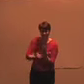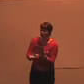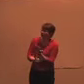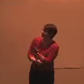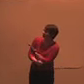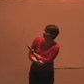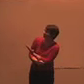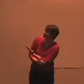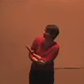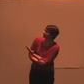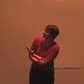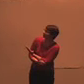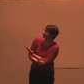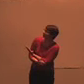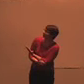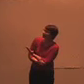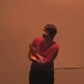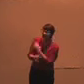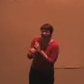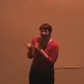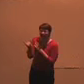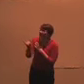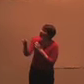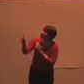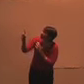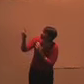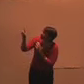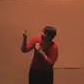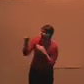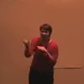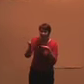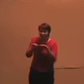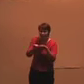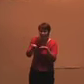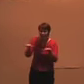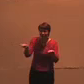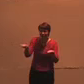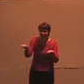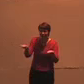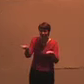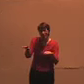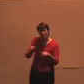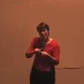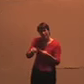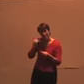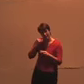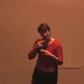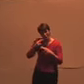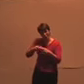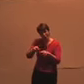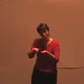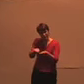for example, this is like a floor. But if you say this is a floor, but other people come and this